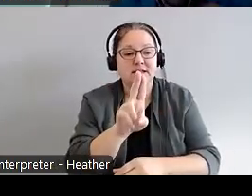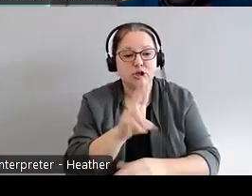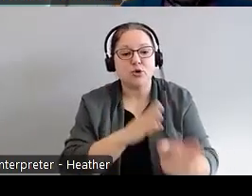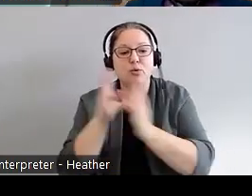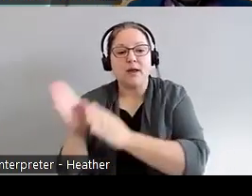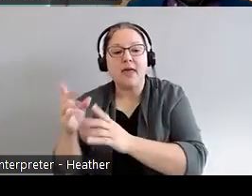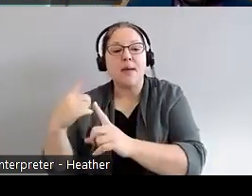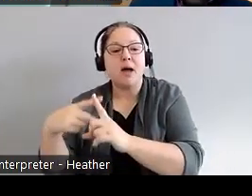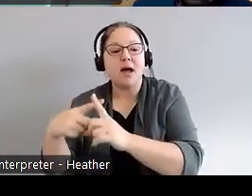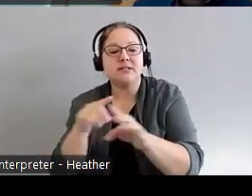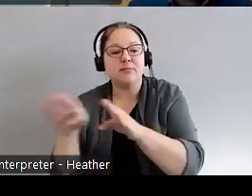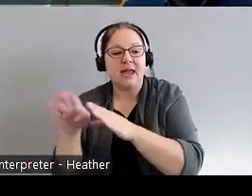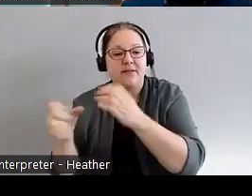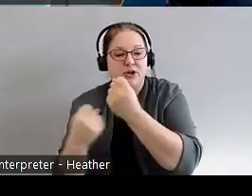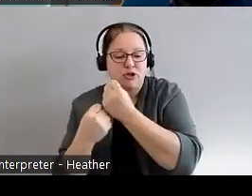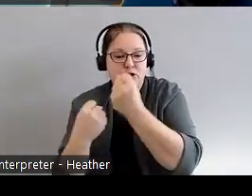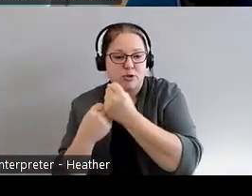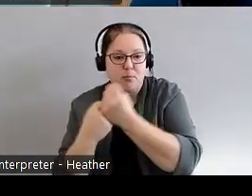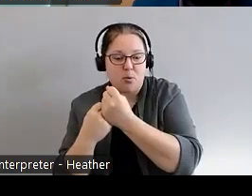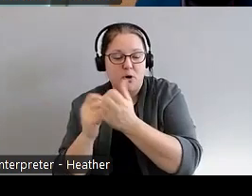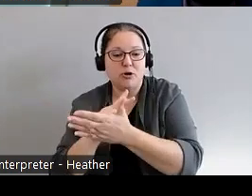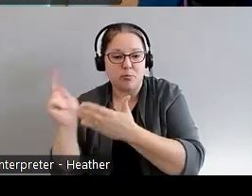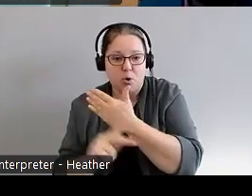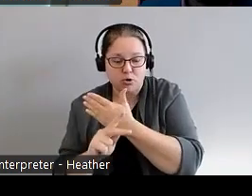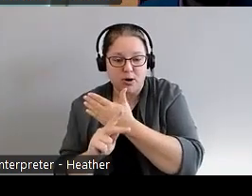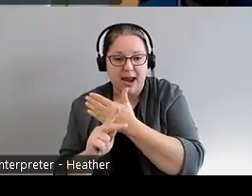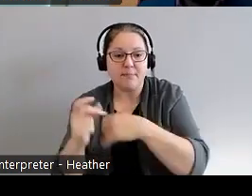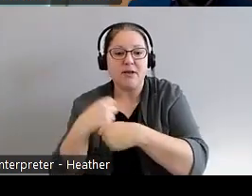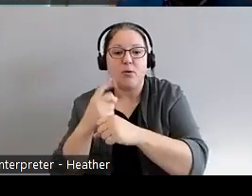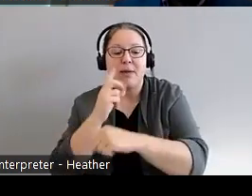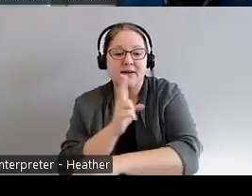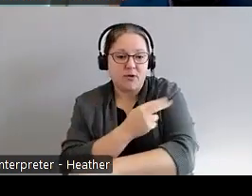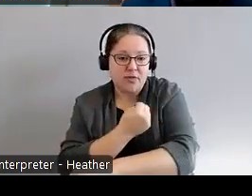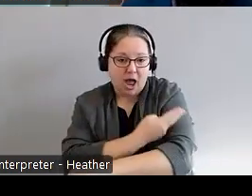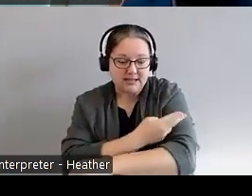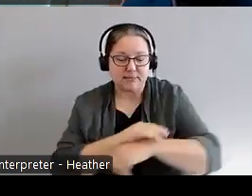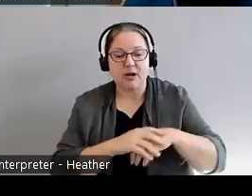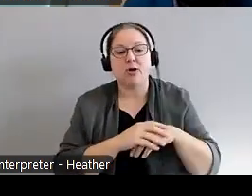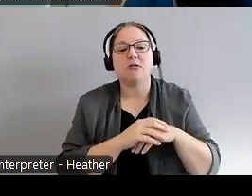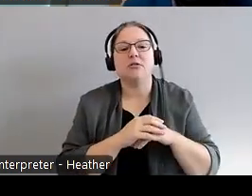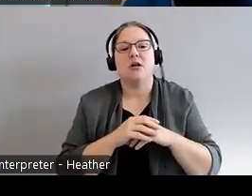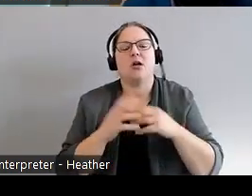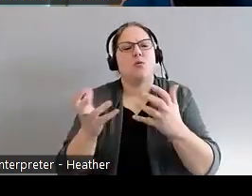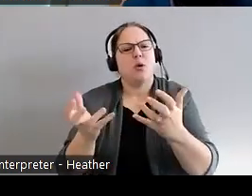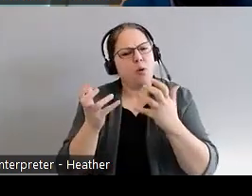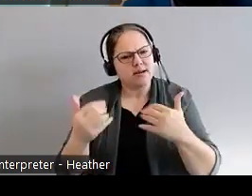support uh you know program that we created for the hospital uh to target patients with uh you